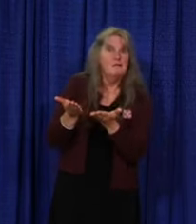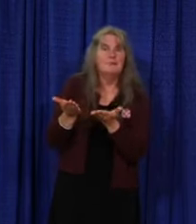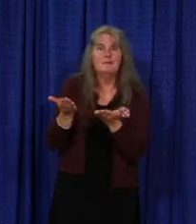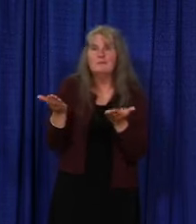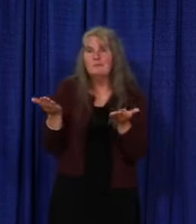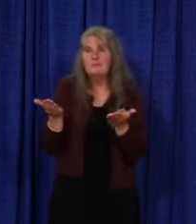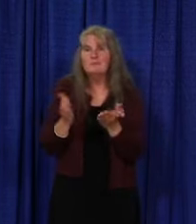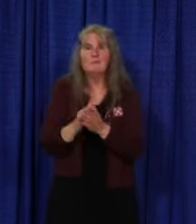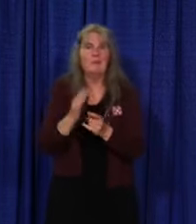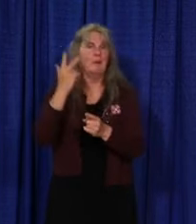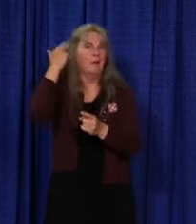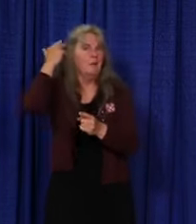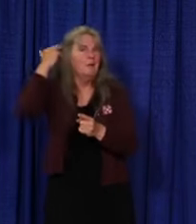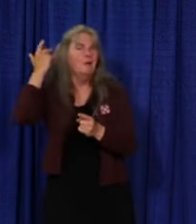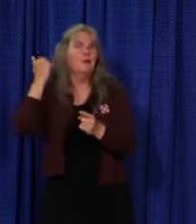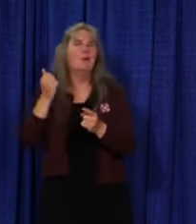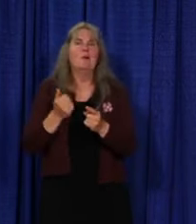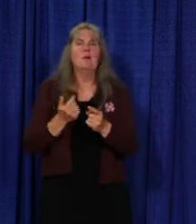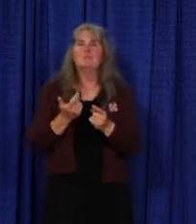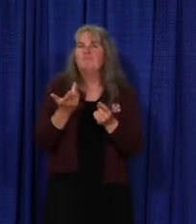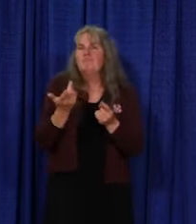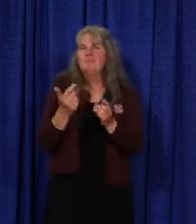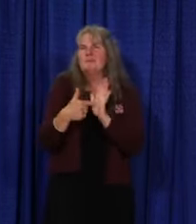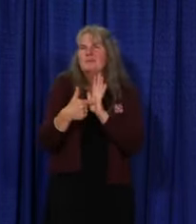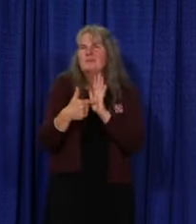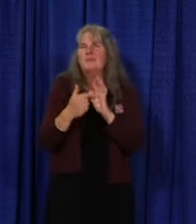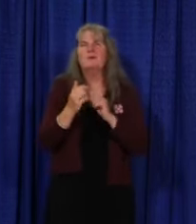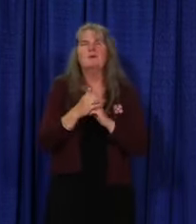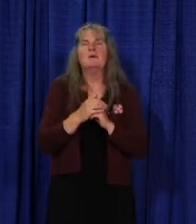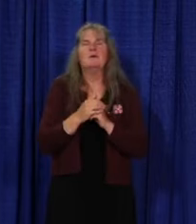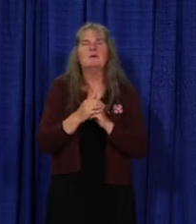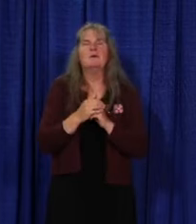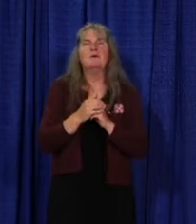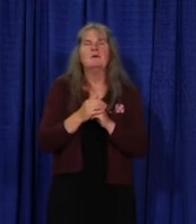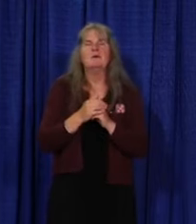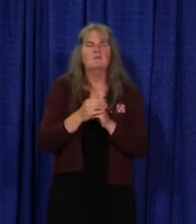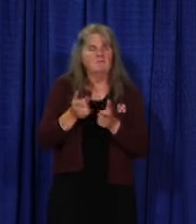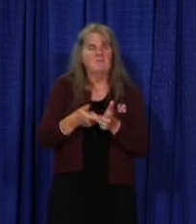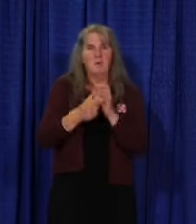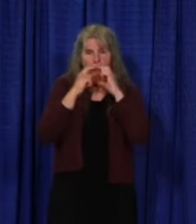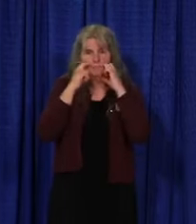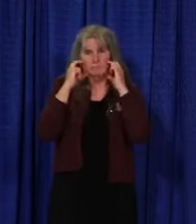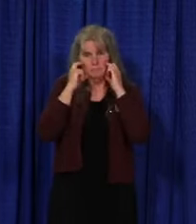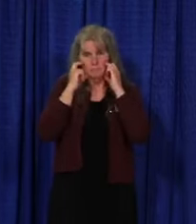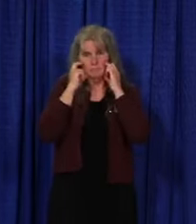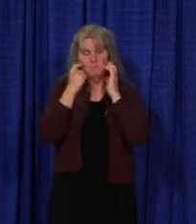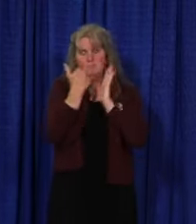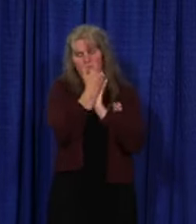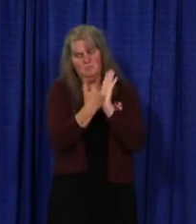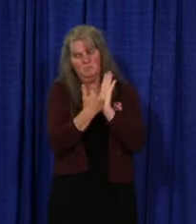get your hair done, et cetera. We do say in our guidance that